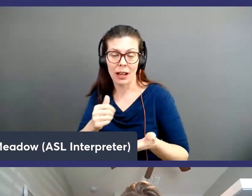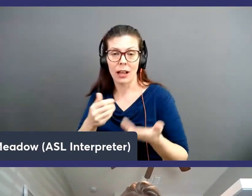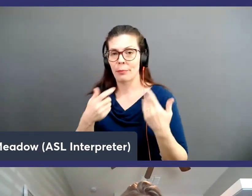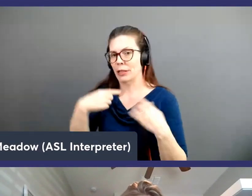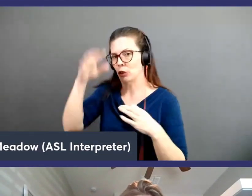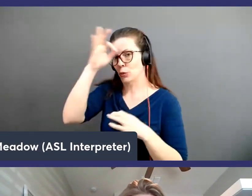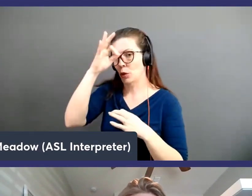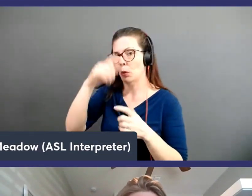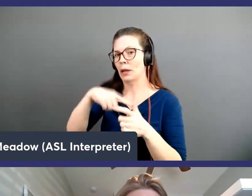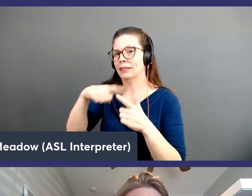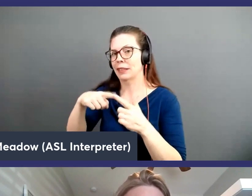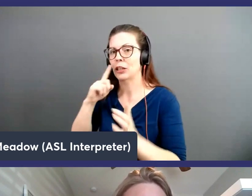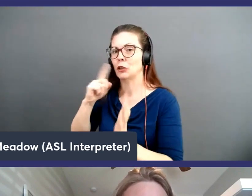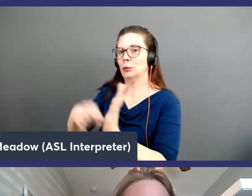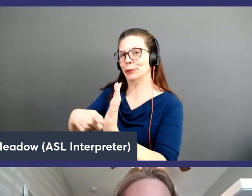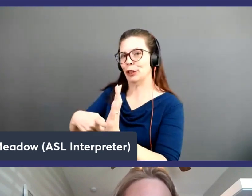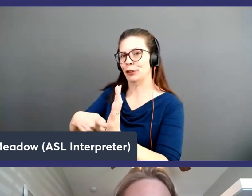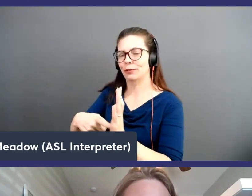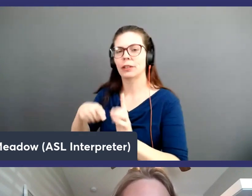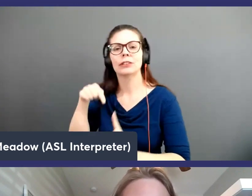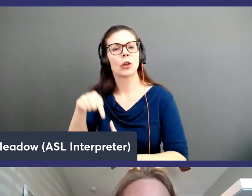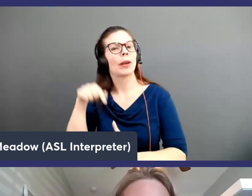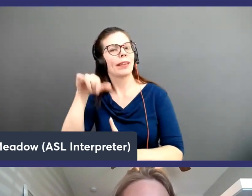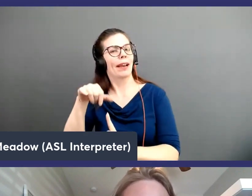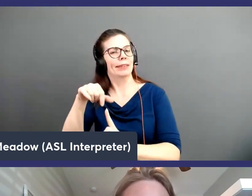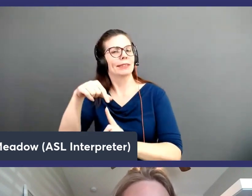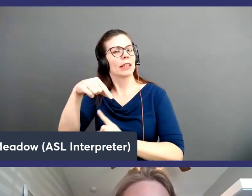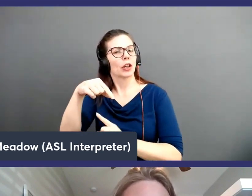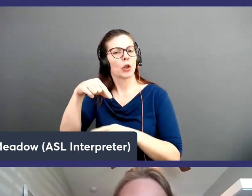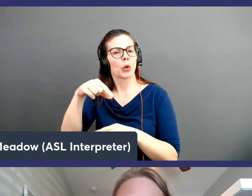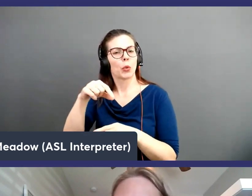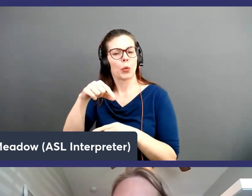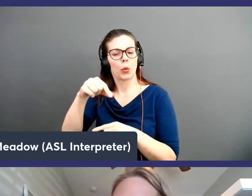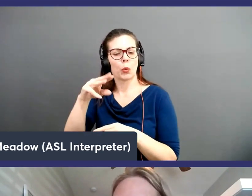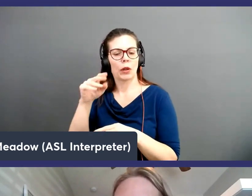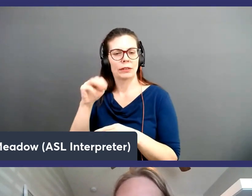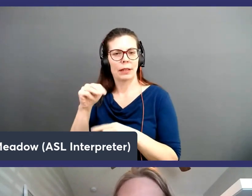So quantum mechanics is this way, on a very small scale,